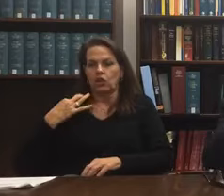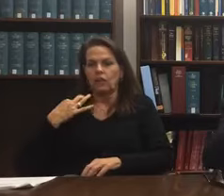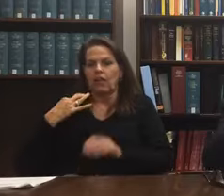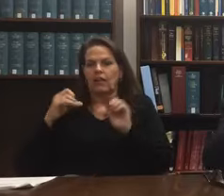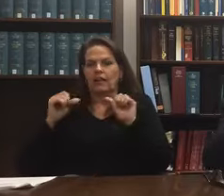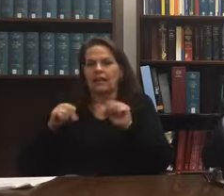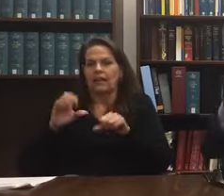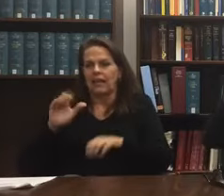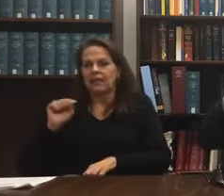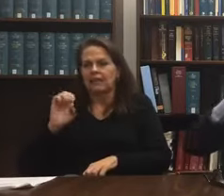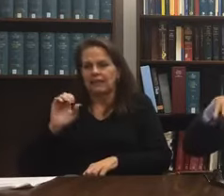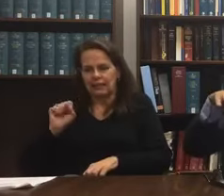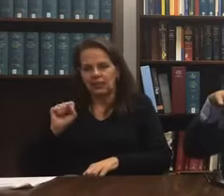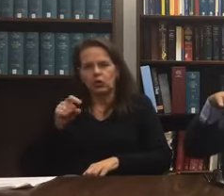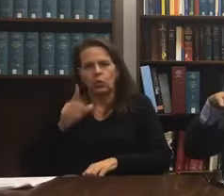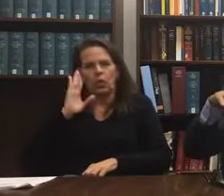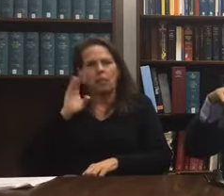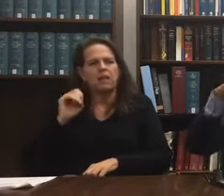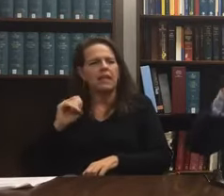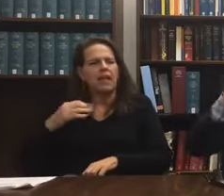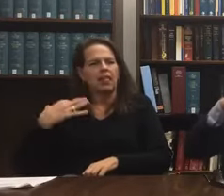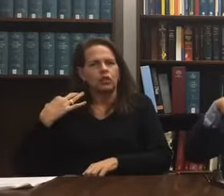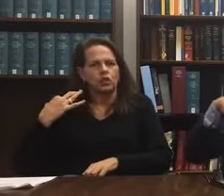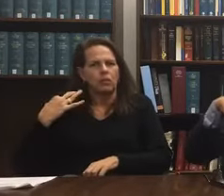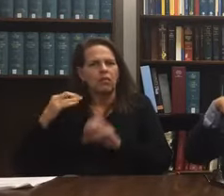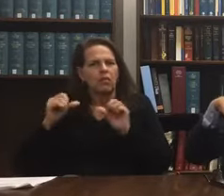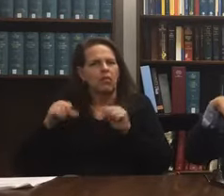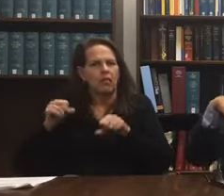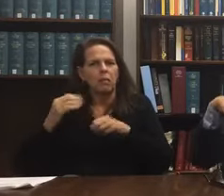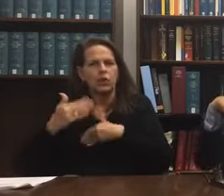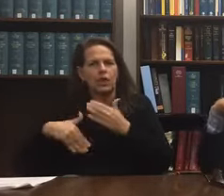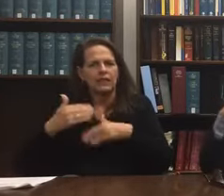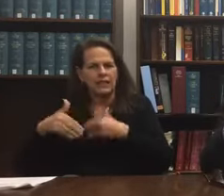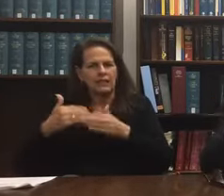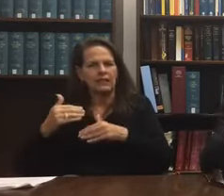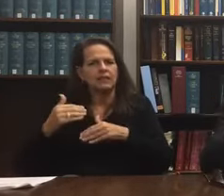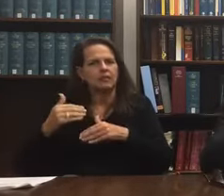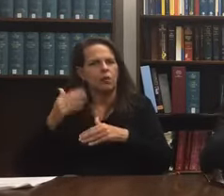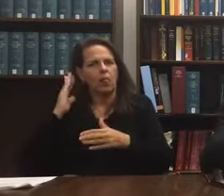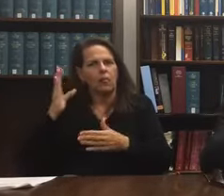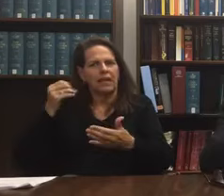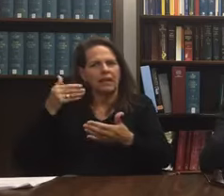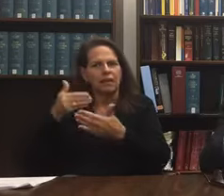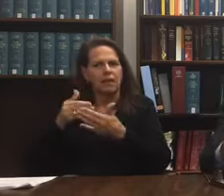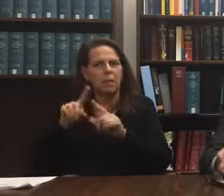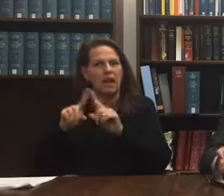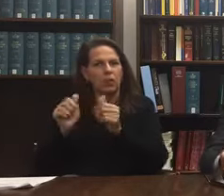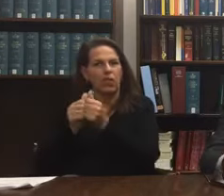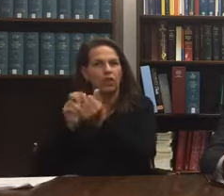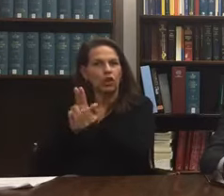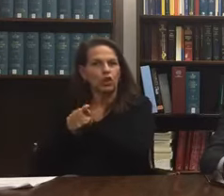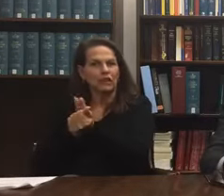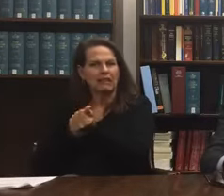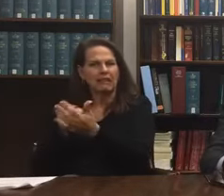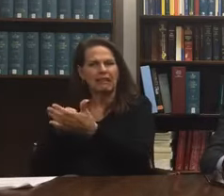you're hearing you're going to be eligible until the eligibility process comes around again but with nursing because this takes three or four months